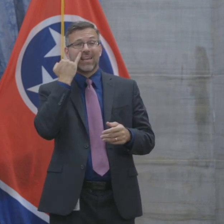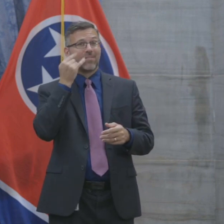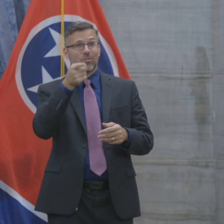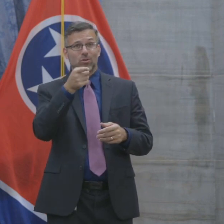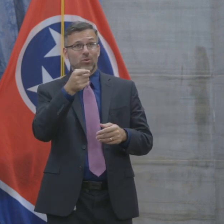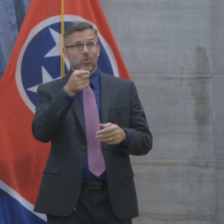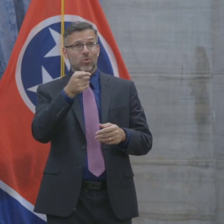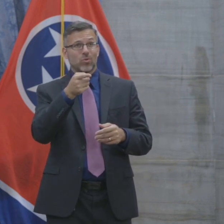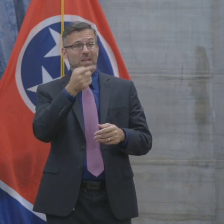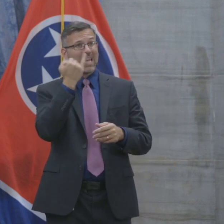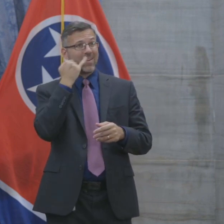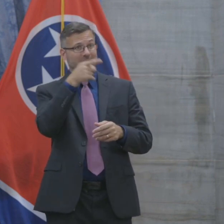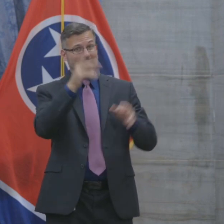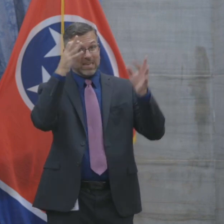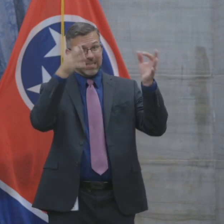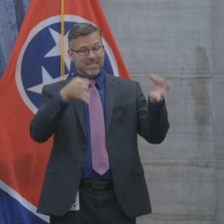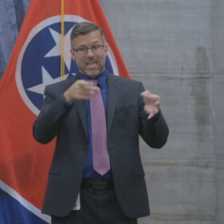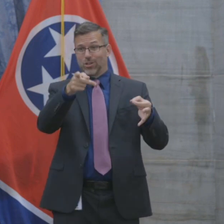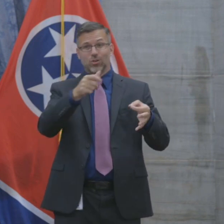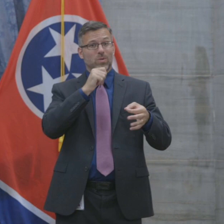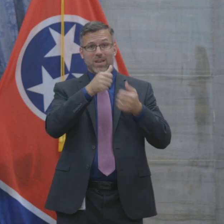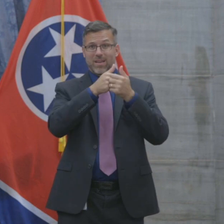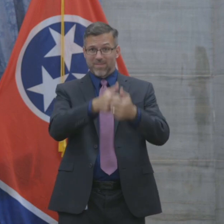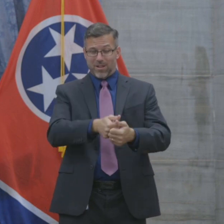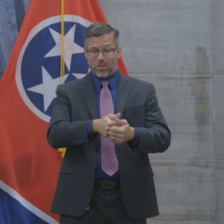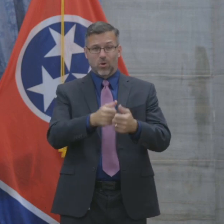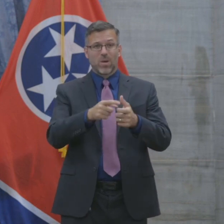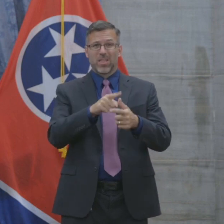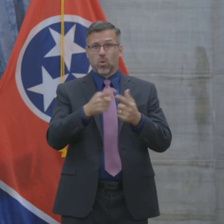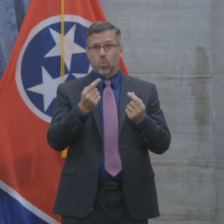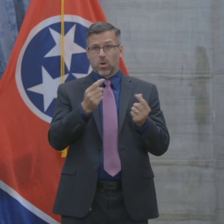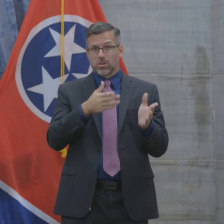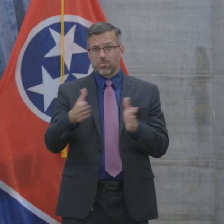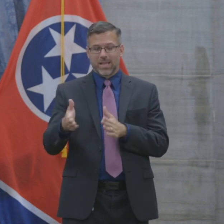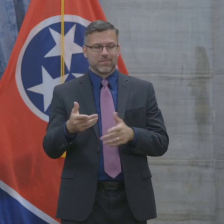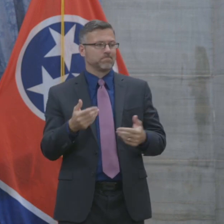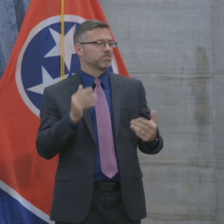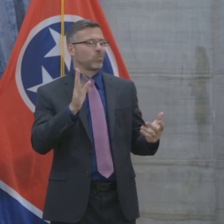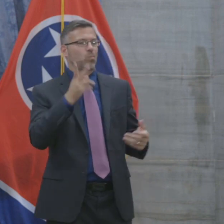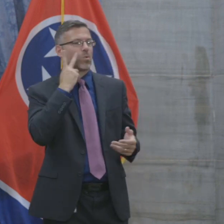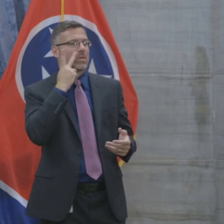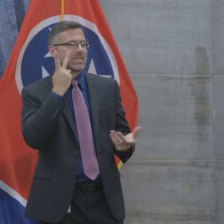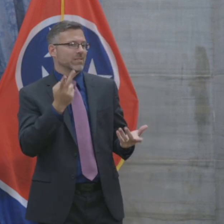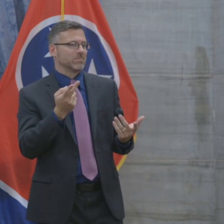governor's office through the Constitution and through statute